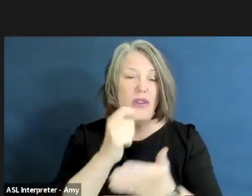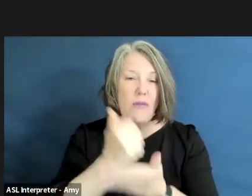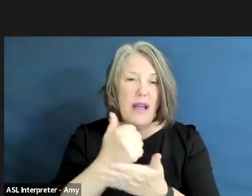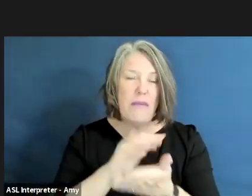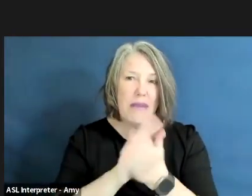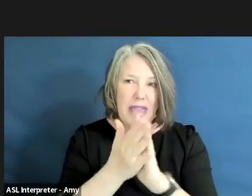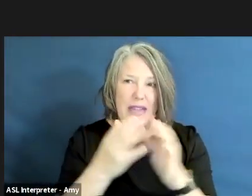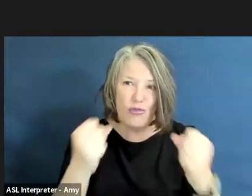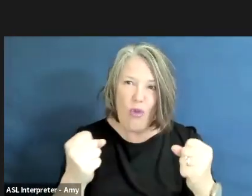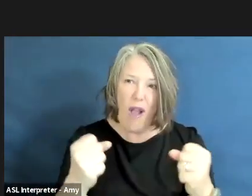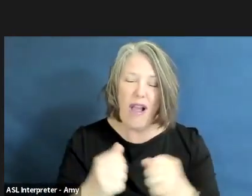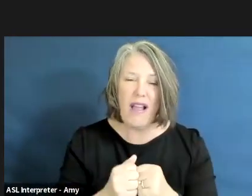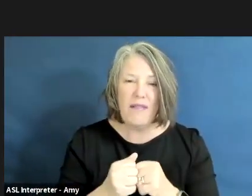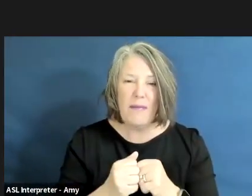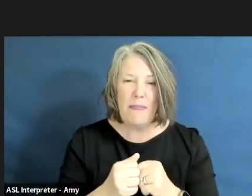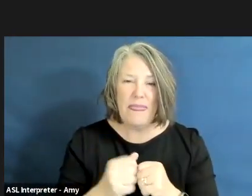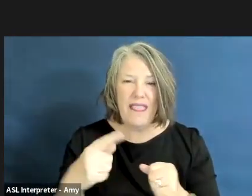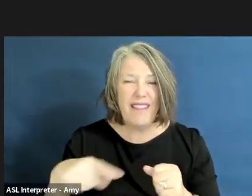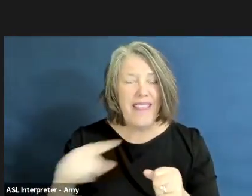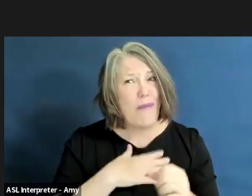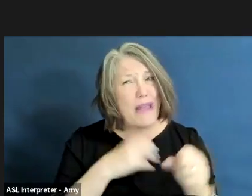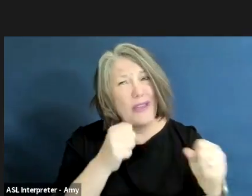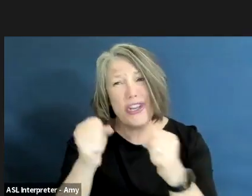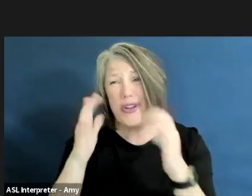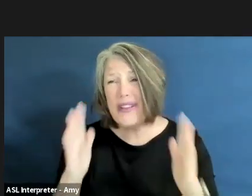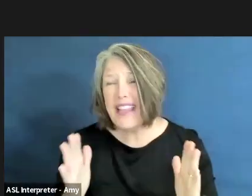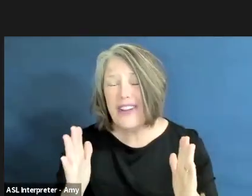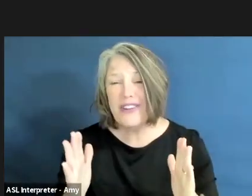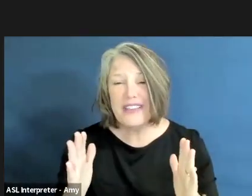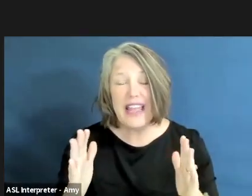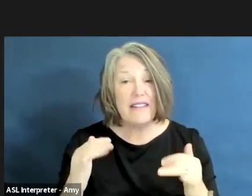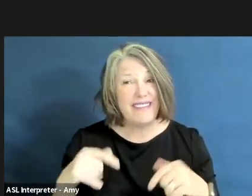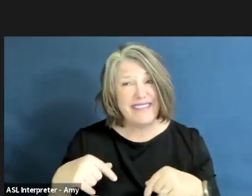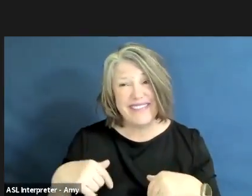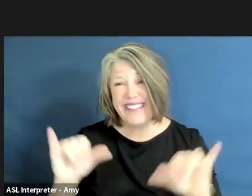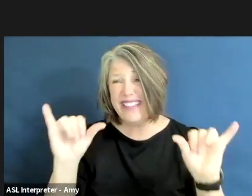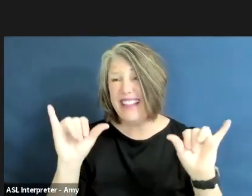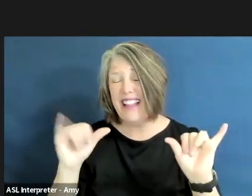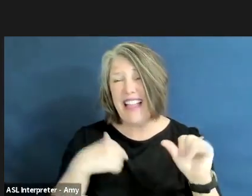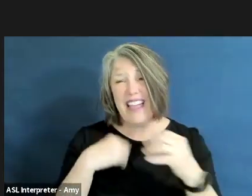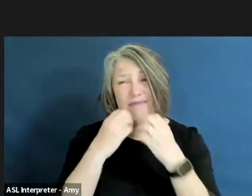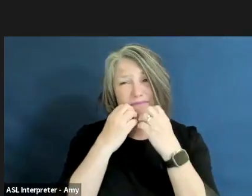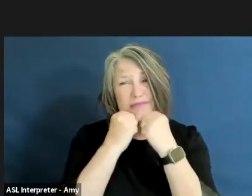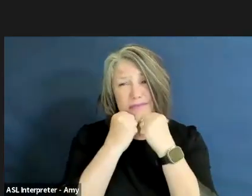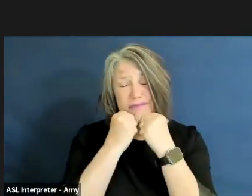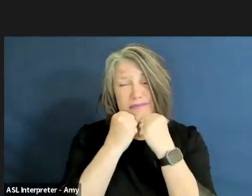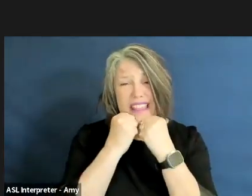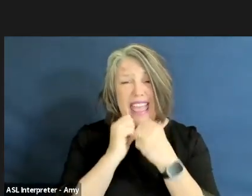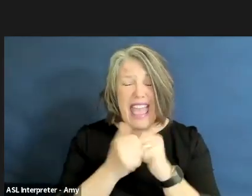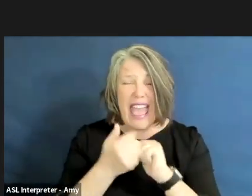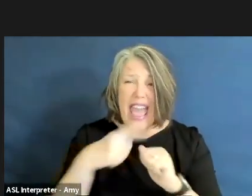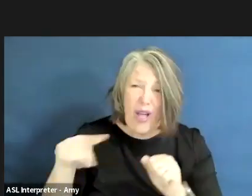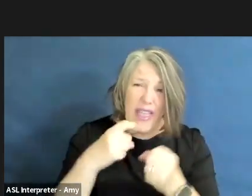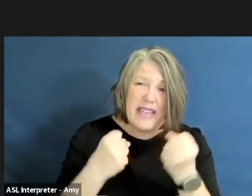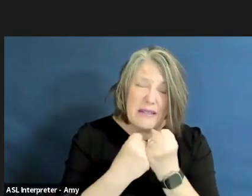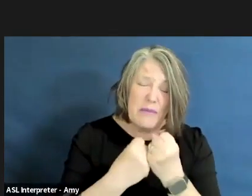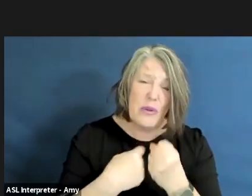They were my hugest cheerleaders and to this day, I truly value how they supported me.